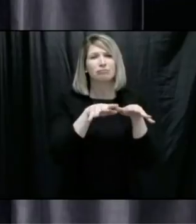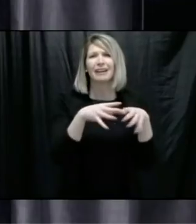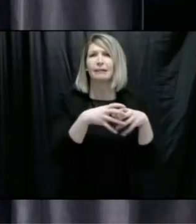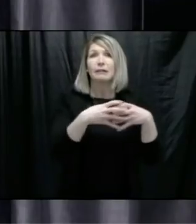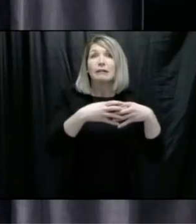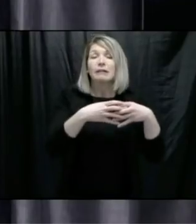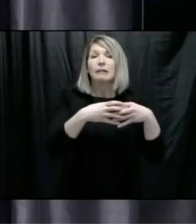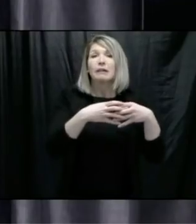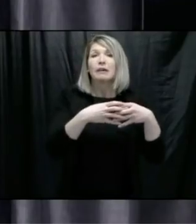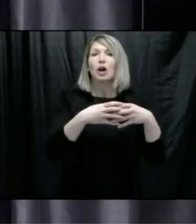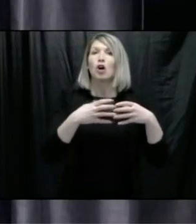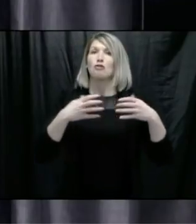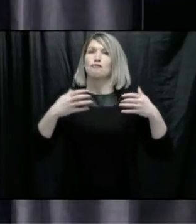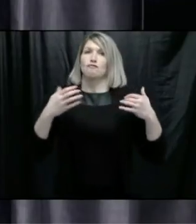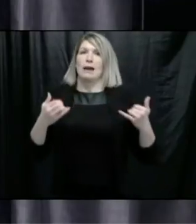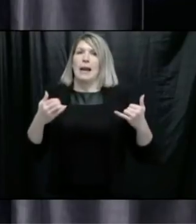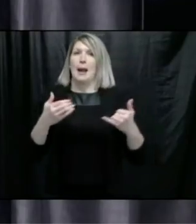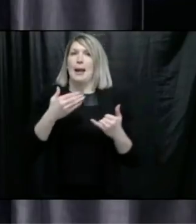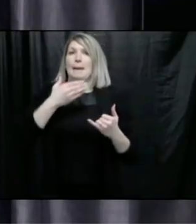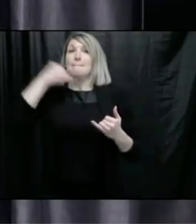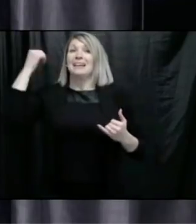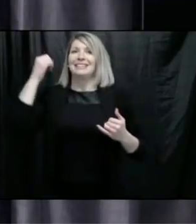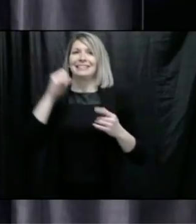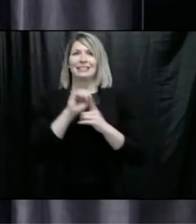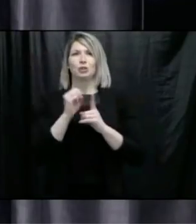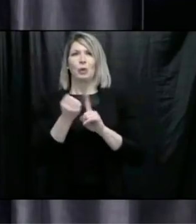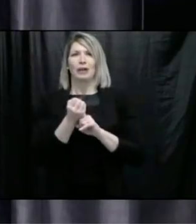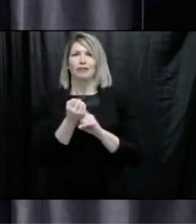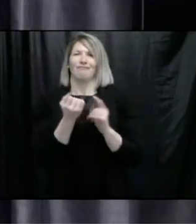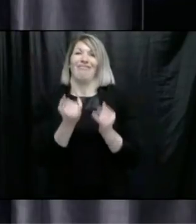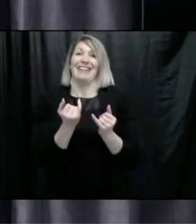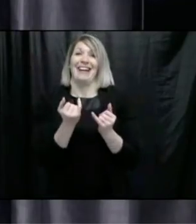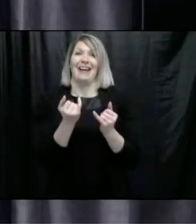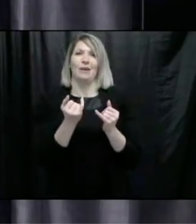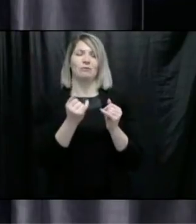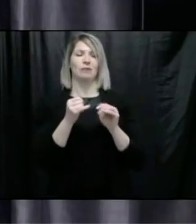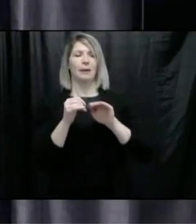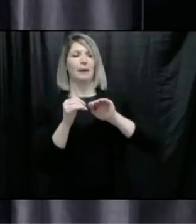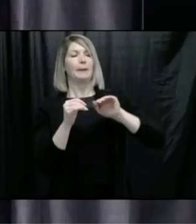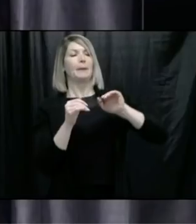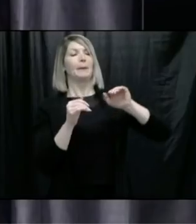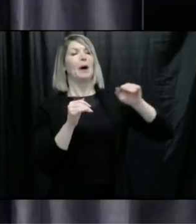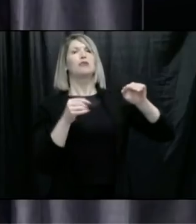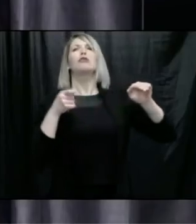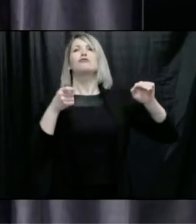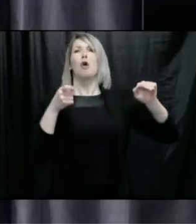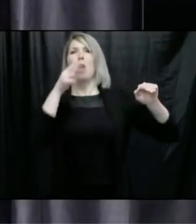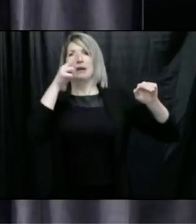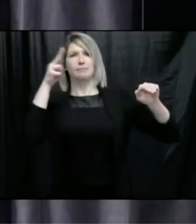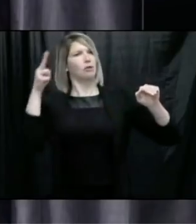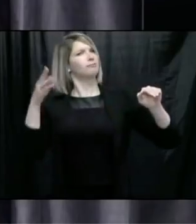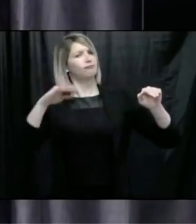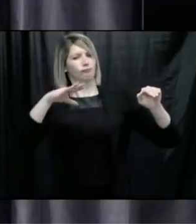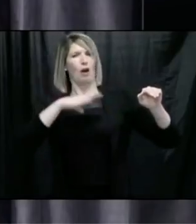EVEN THOUGH WE'RE PROJECTING AND WE'RE SAYING THIS IS A BEST-CASE SCENARIO WITH THE PRESENT TIME